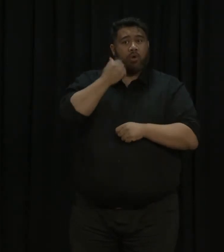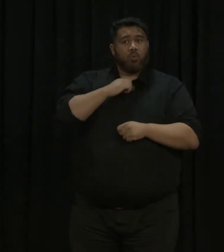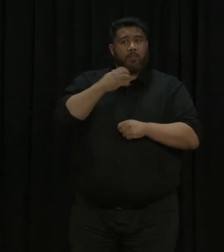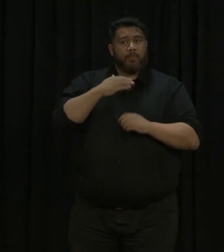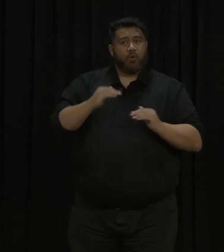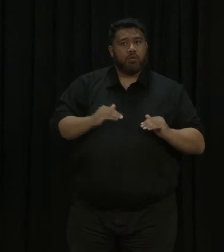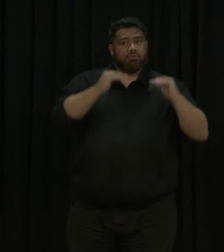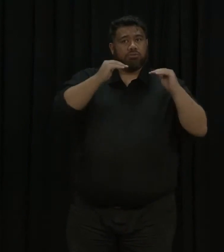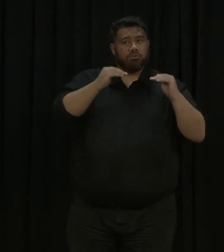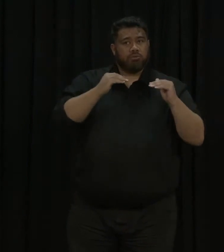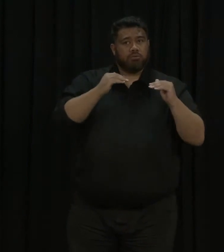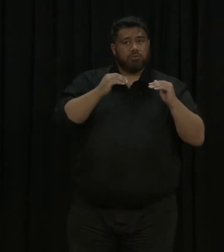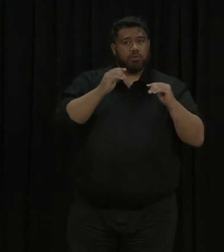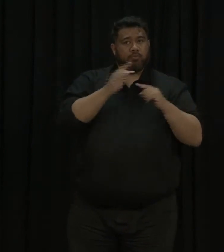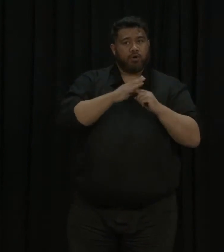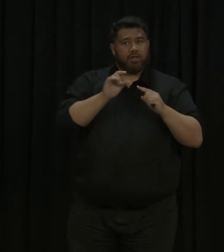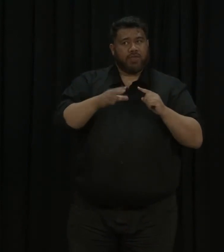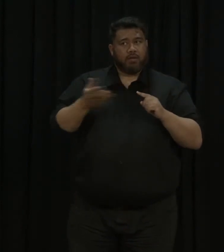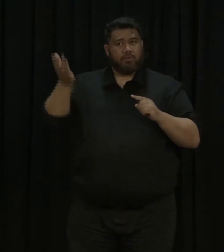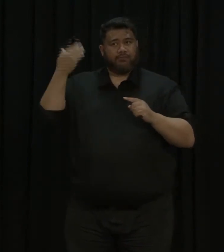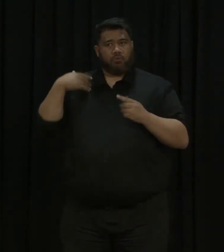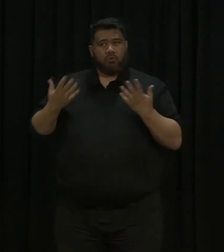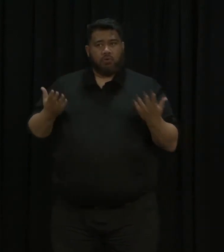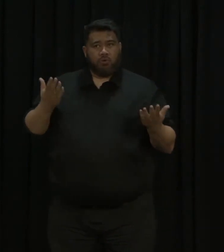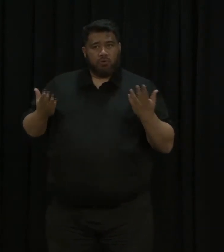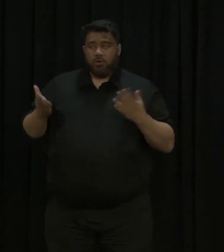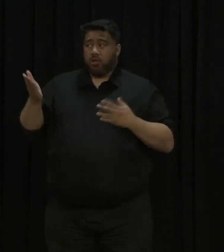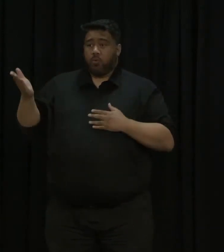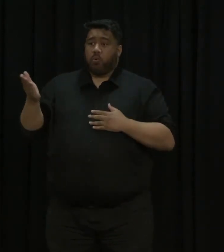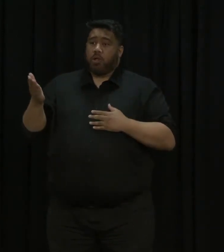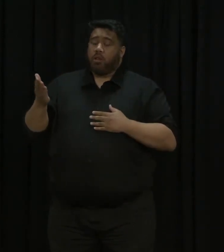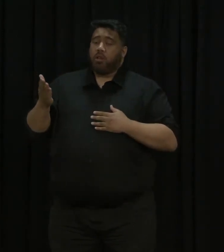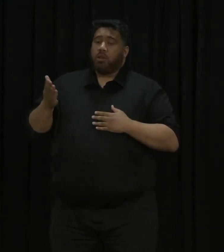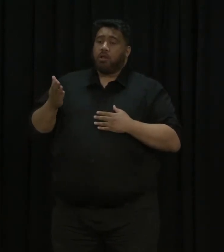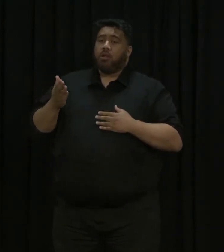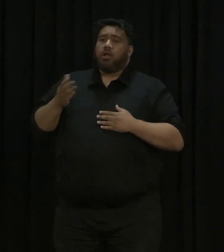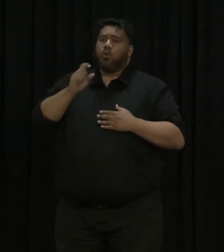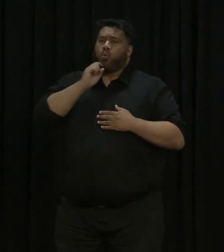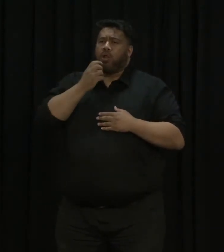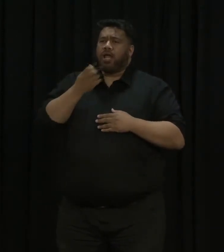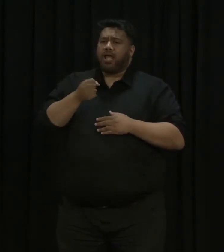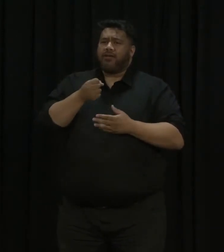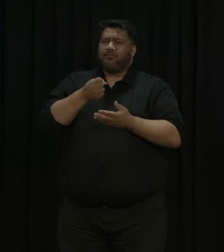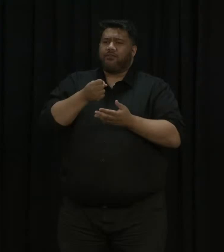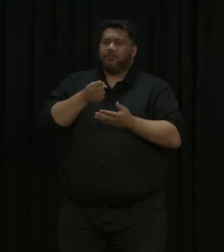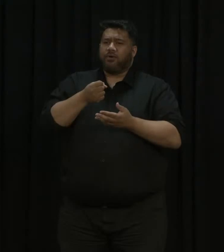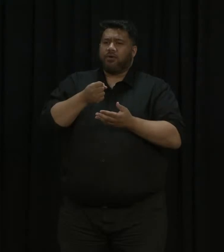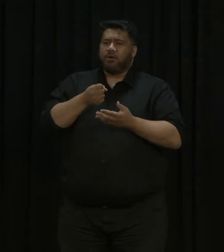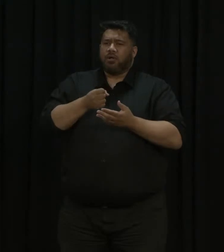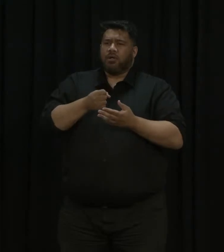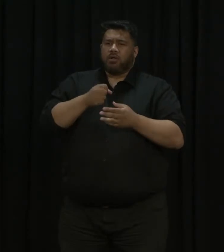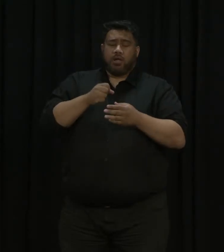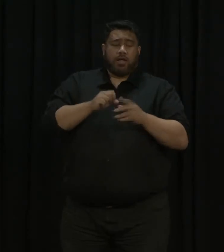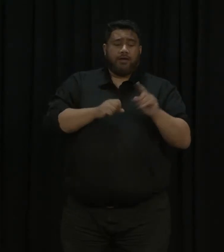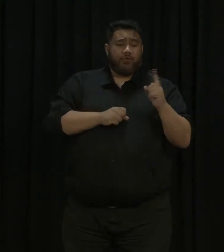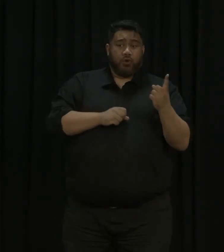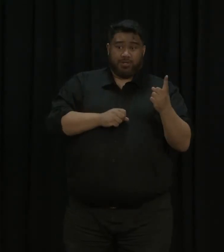whether Maori will be